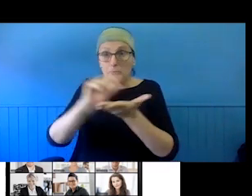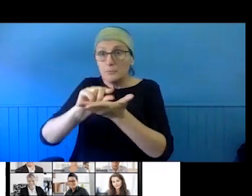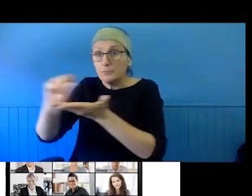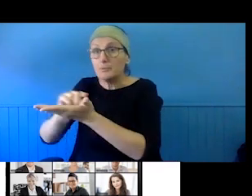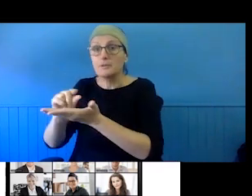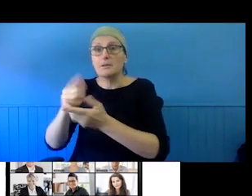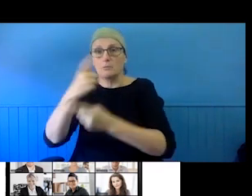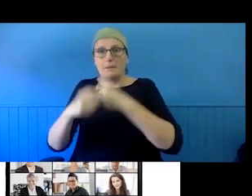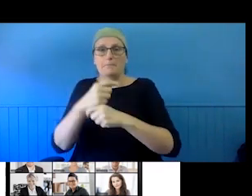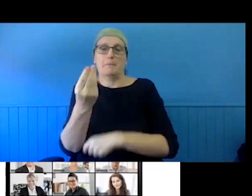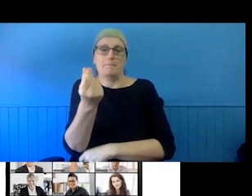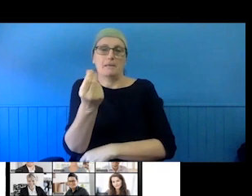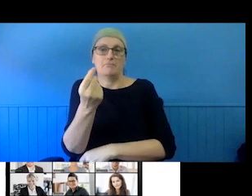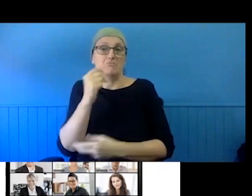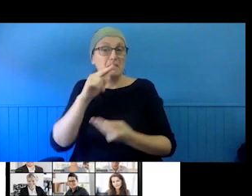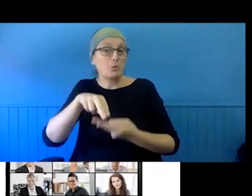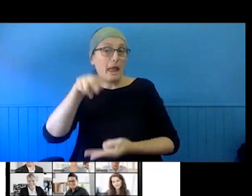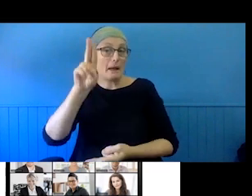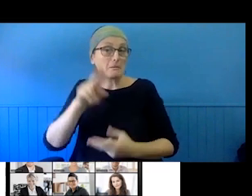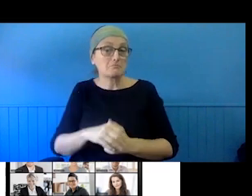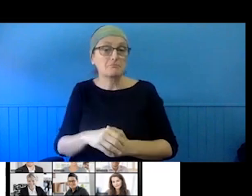subscribes to my channel, I will collect 50% of that. Twitch get the